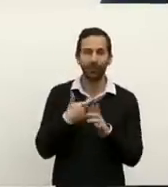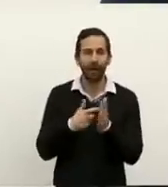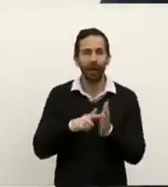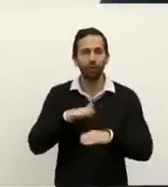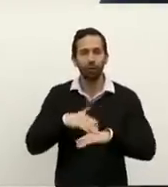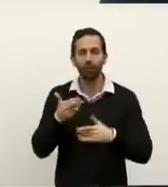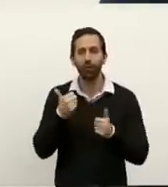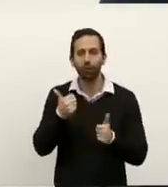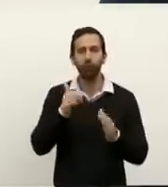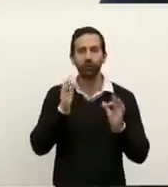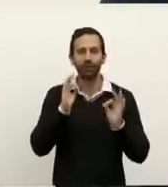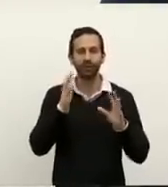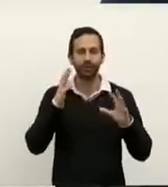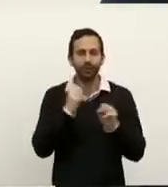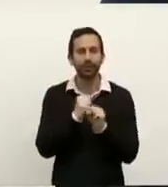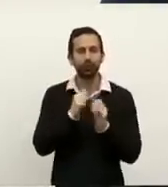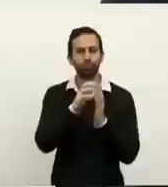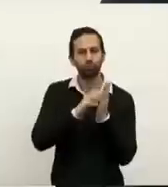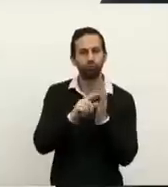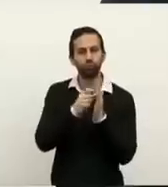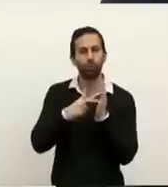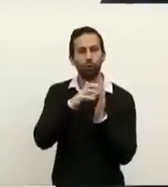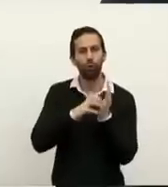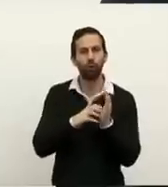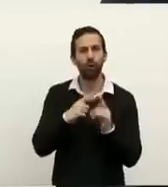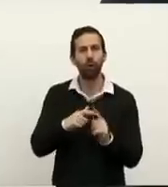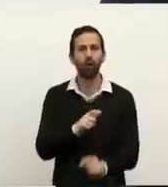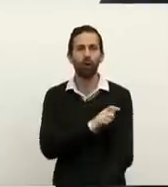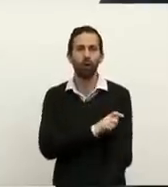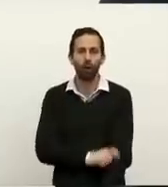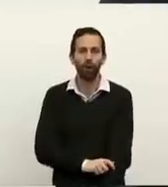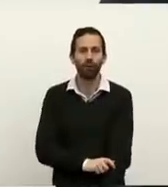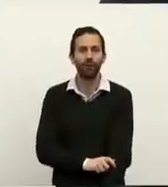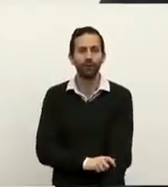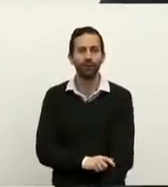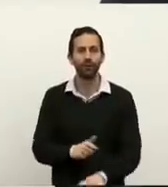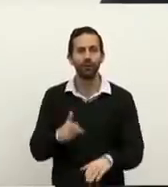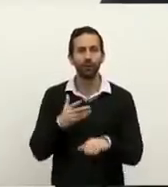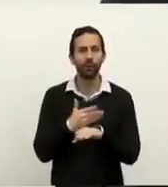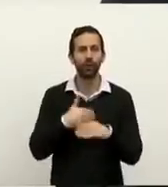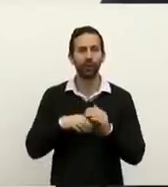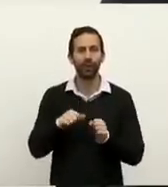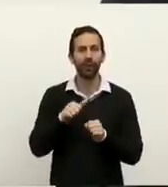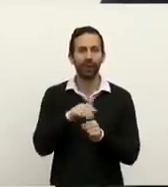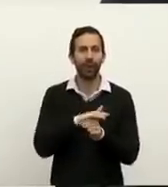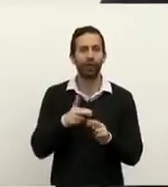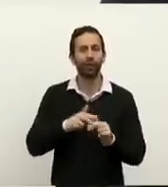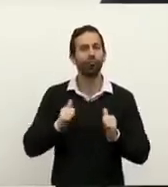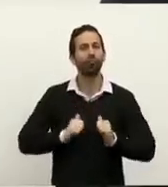they give a good and succinct report and are confident they're working within their area of practice.